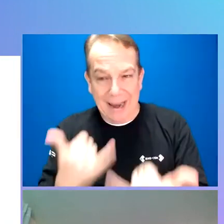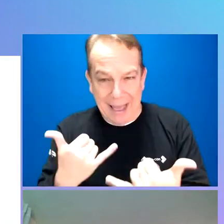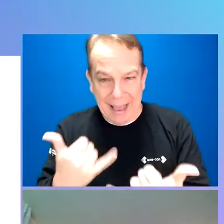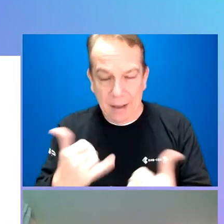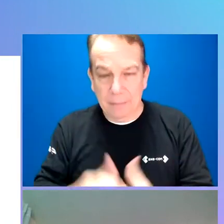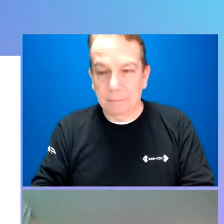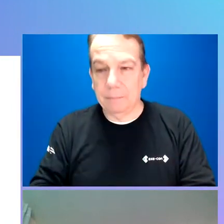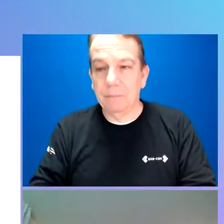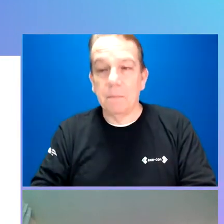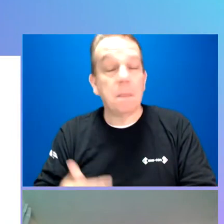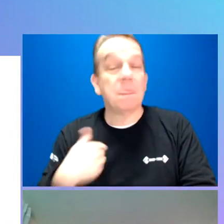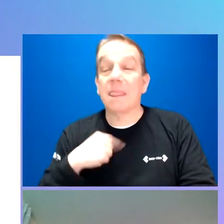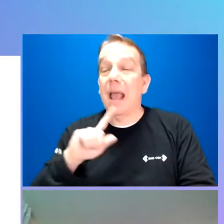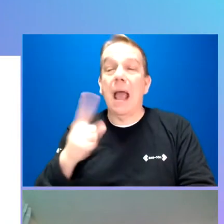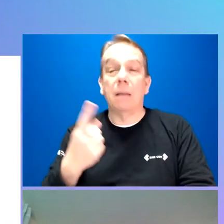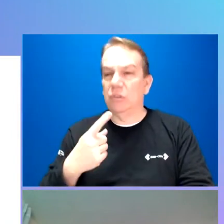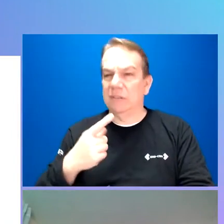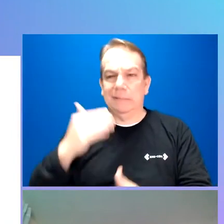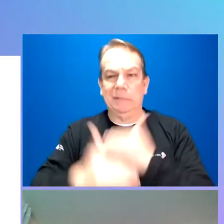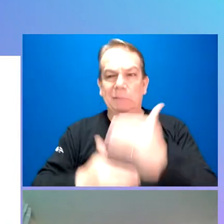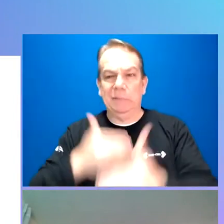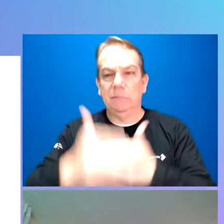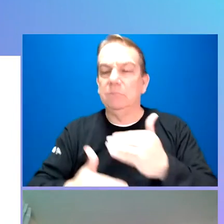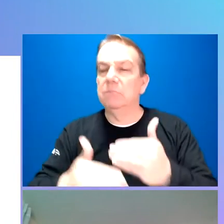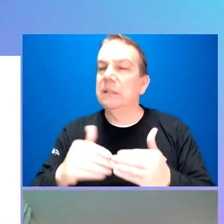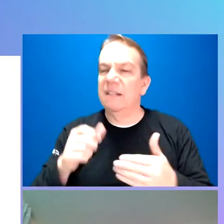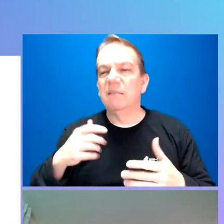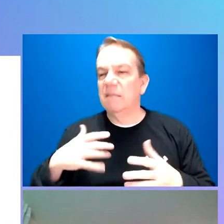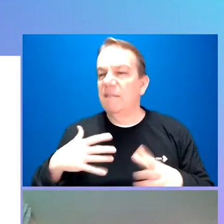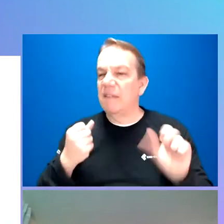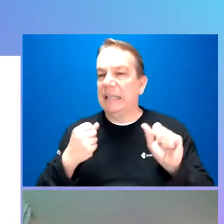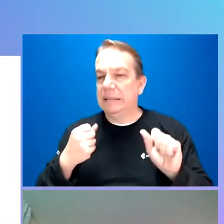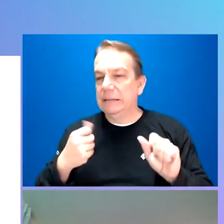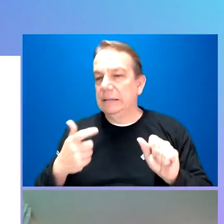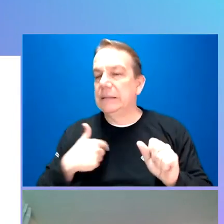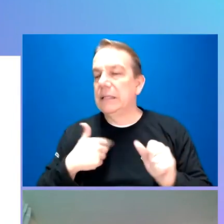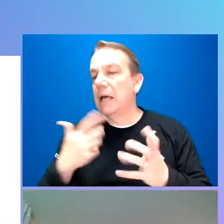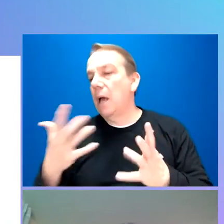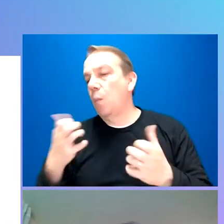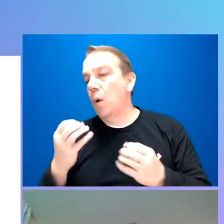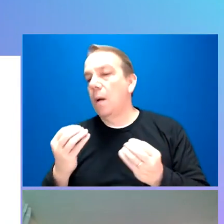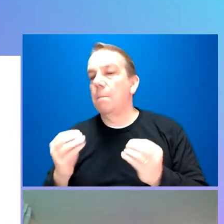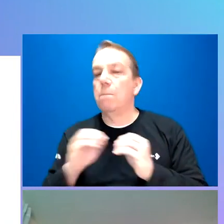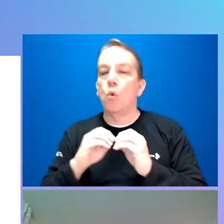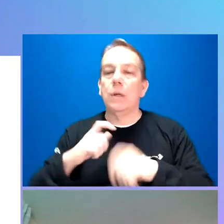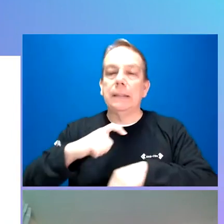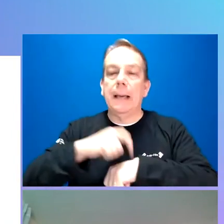through really fast here, uh, because I'm going to spend some